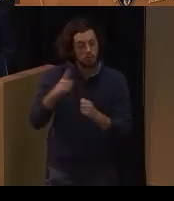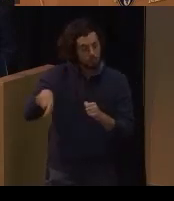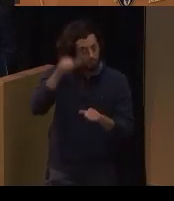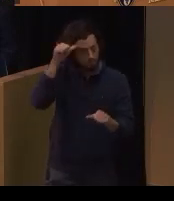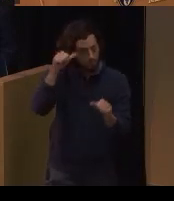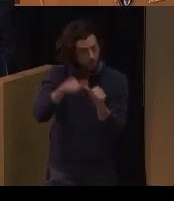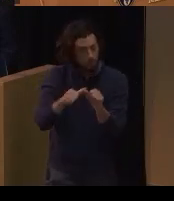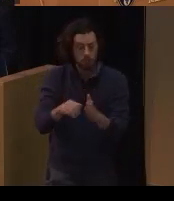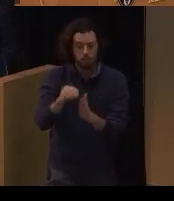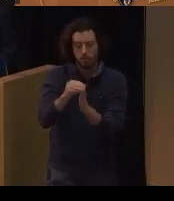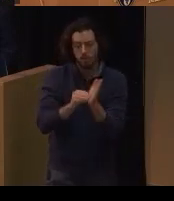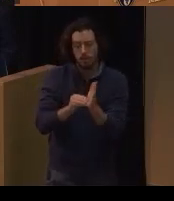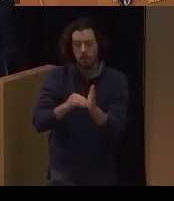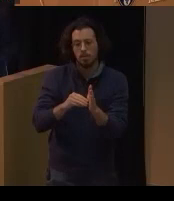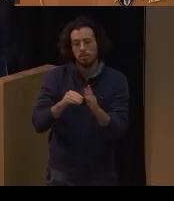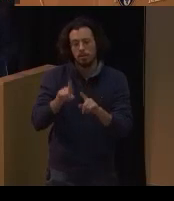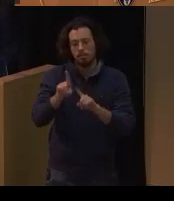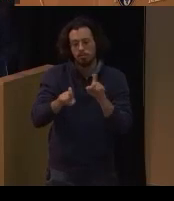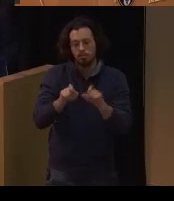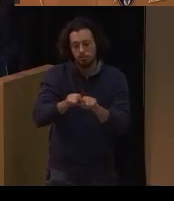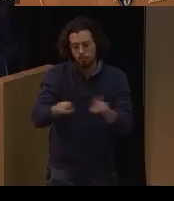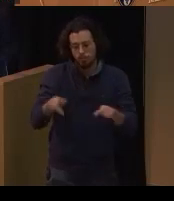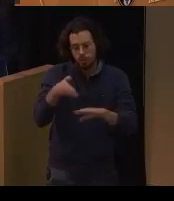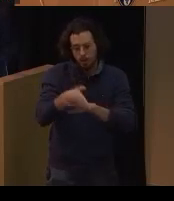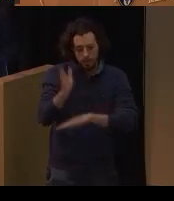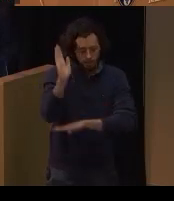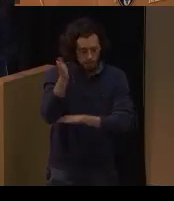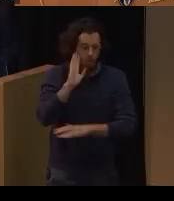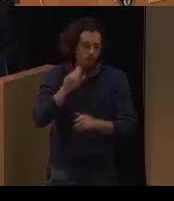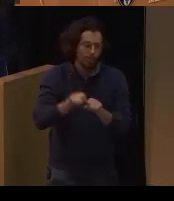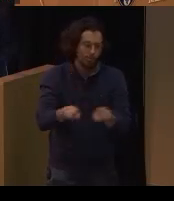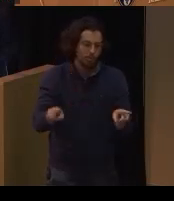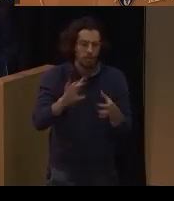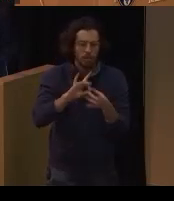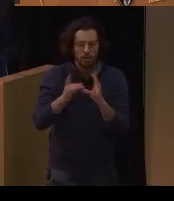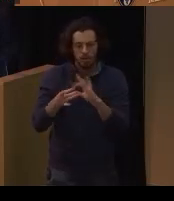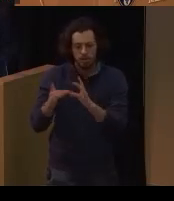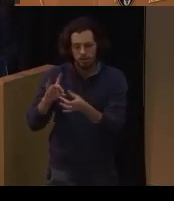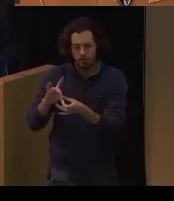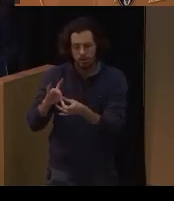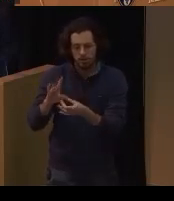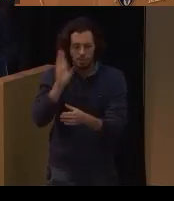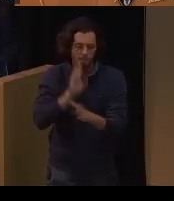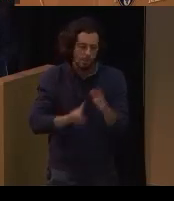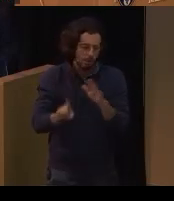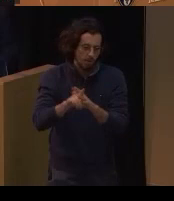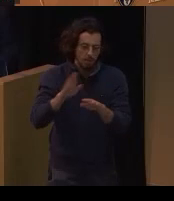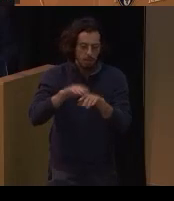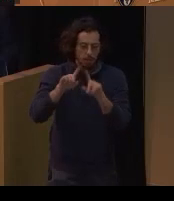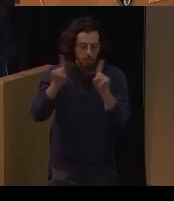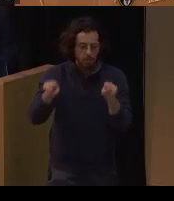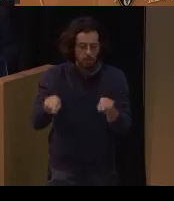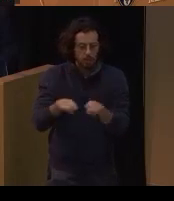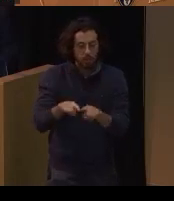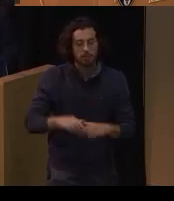evaluation after the presentation there'll be a link for that um that'll come up on the screen and